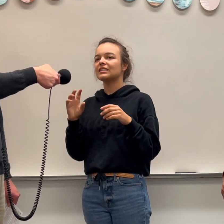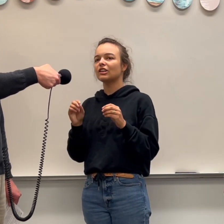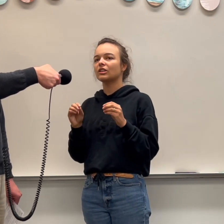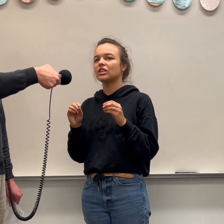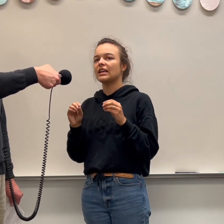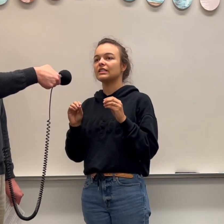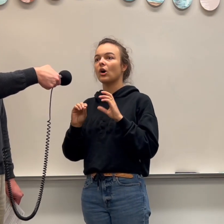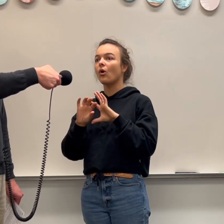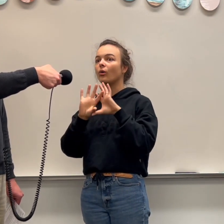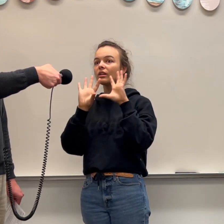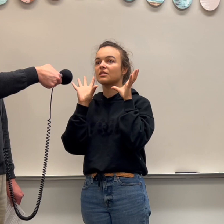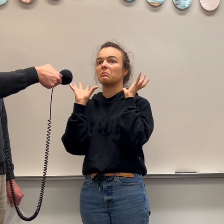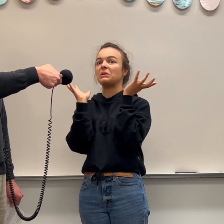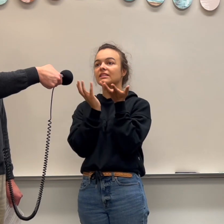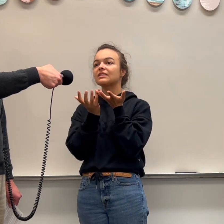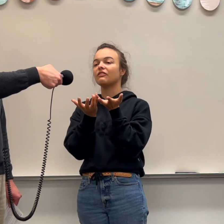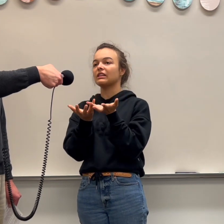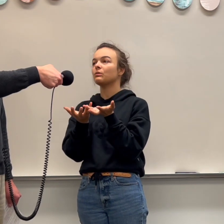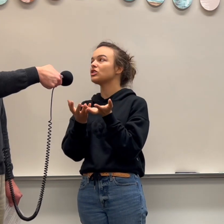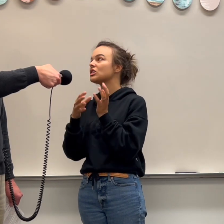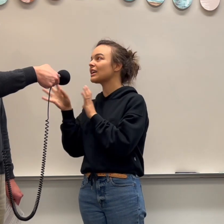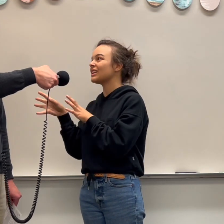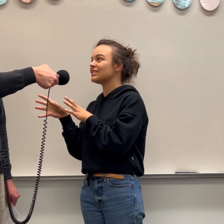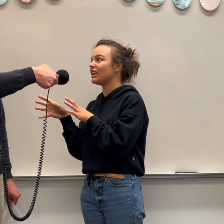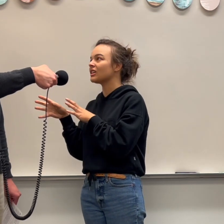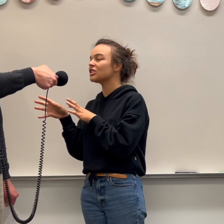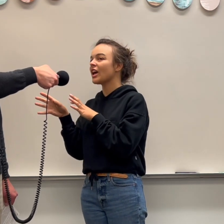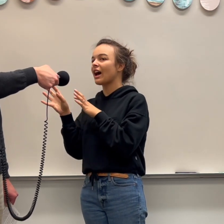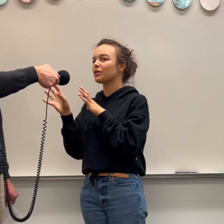that technology is its own Beast of a language just like it is in English how